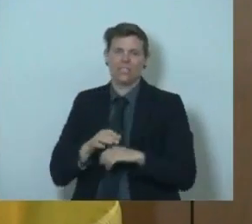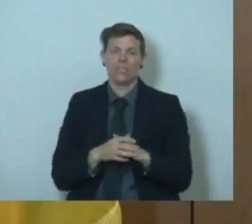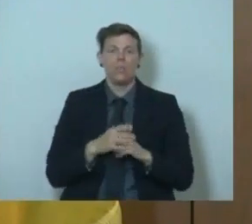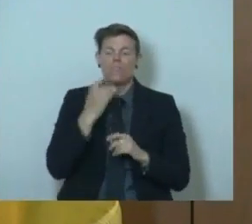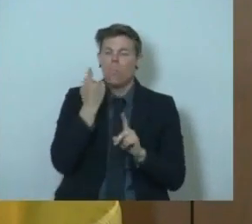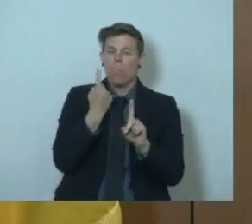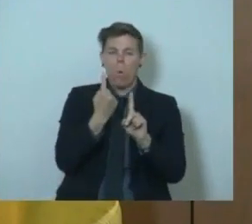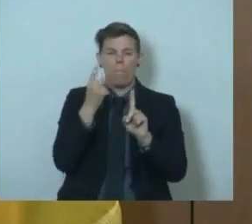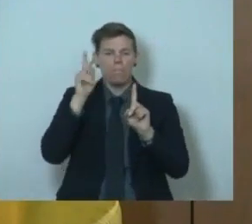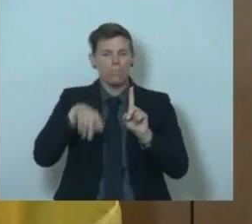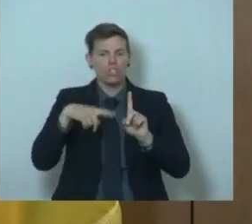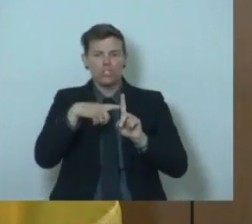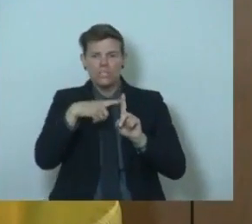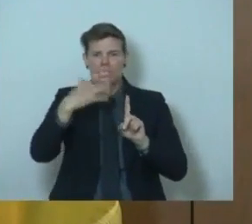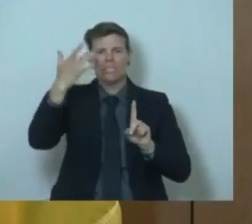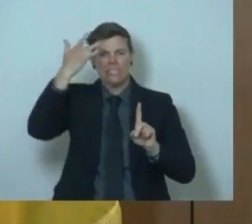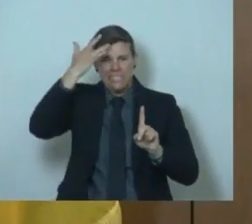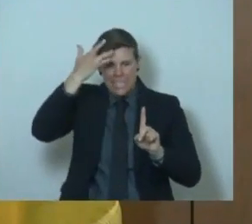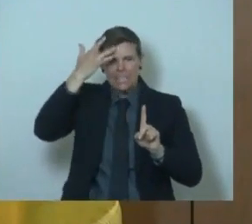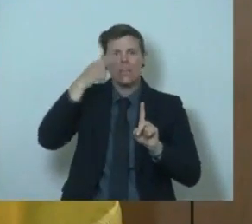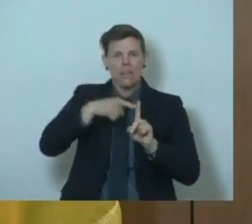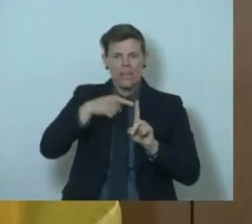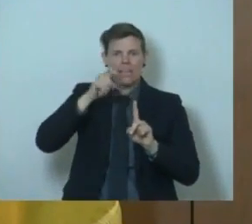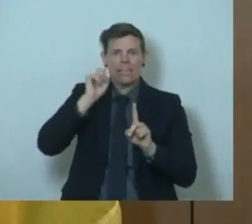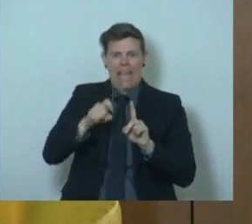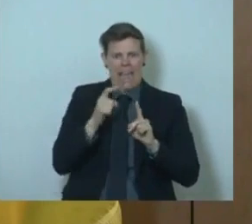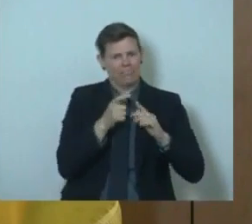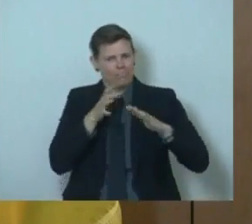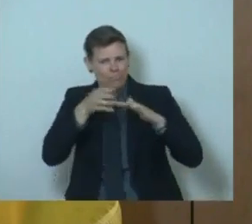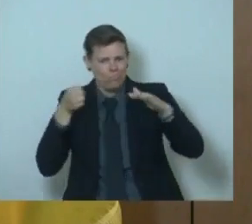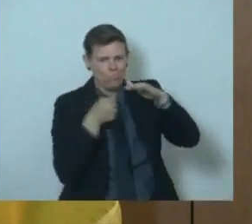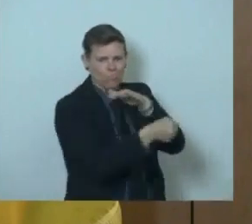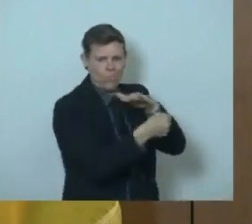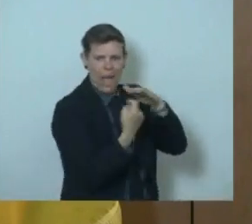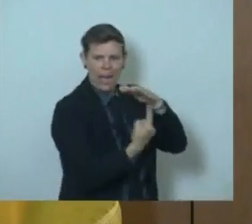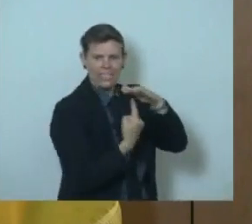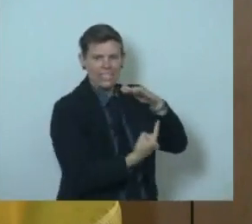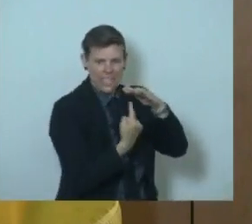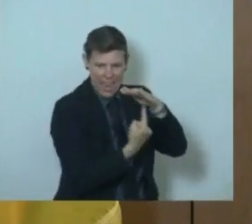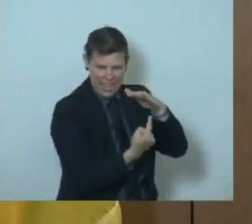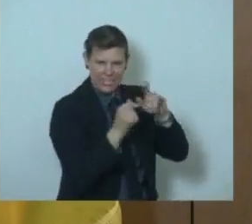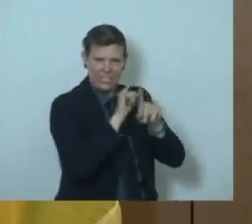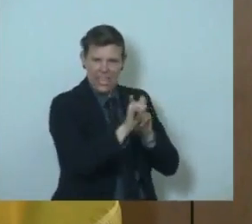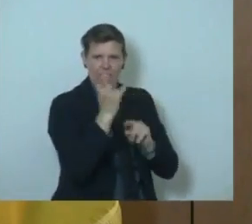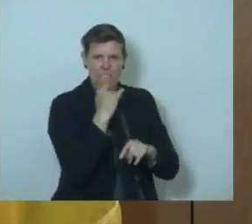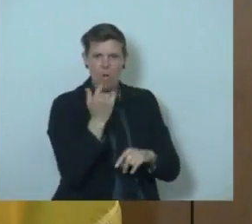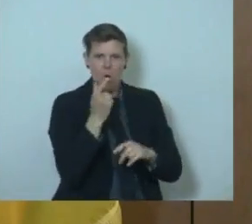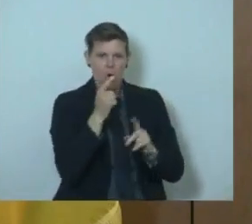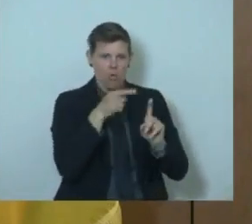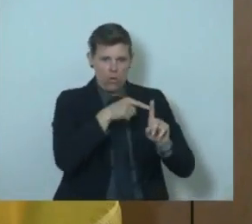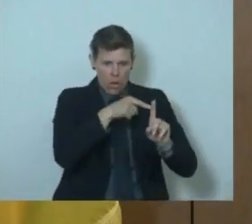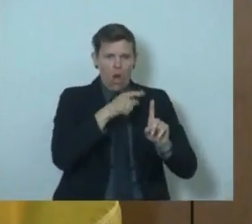WE HAVE TO BE ABLE TO ISOLATE THE VIRUS, ISOLATE INDIVIDUALS AND FAMILIES WHO ARE AFFECTED OR HAVE A POSITIVE CASE.